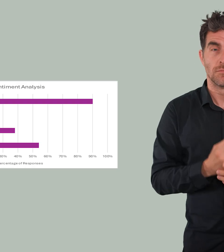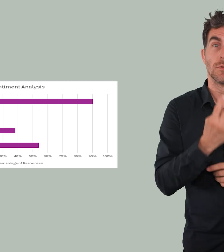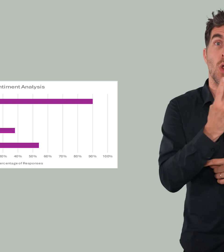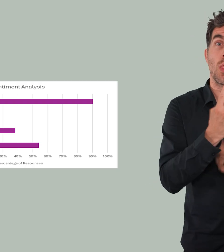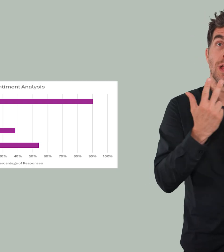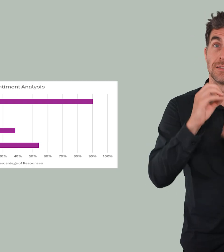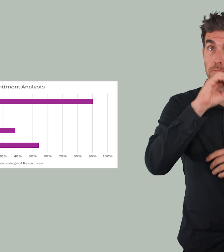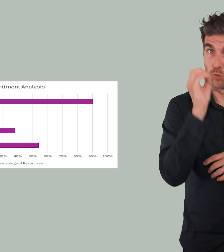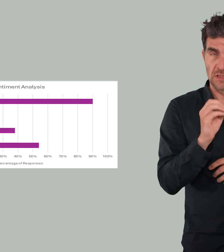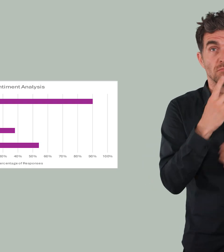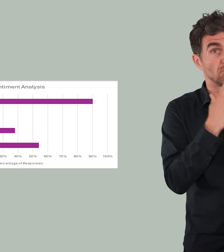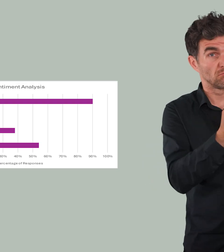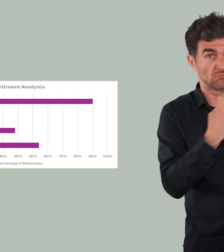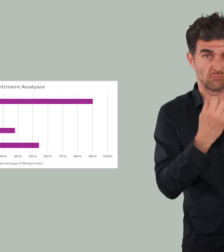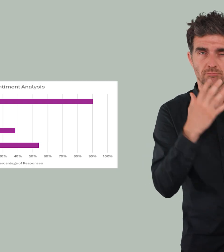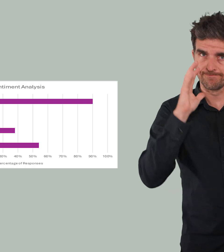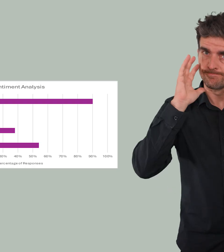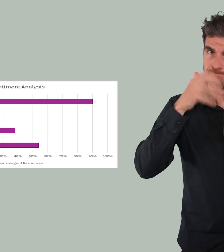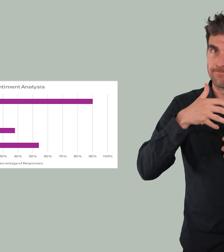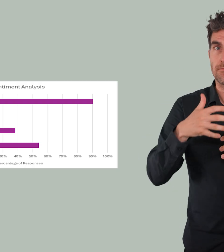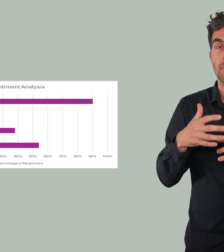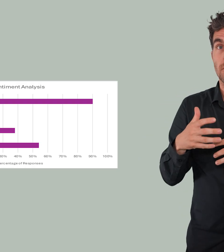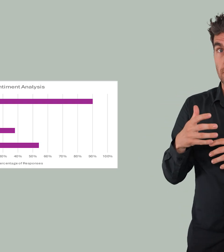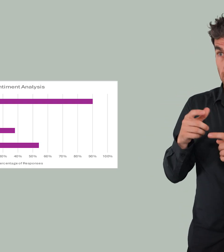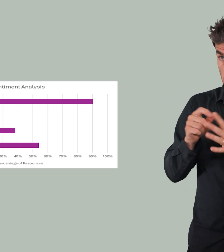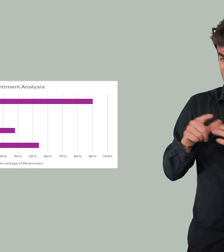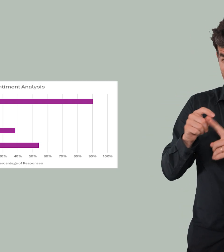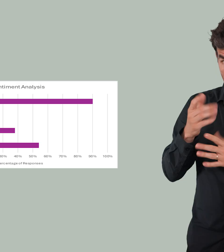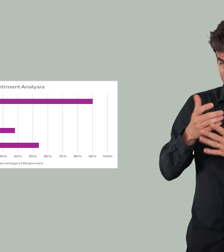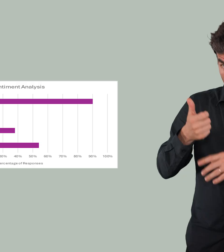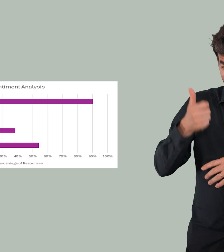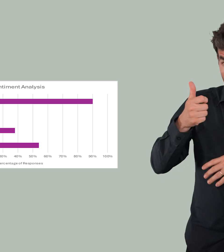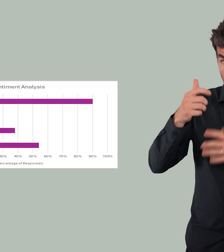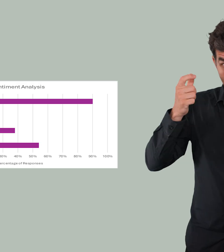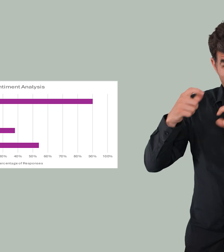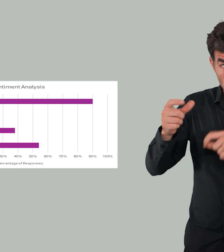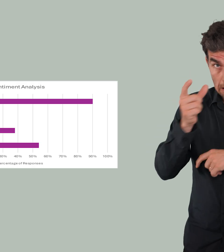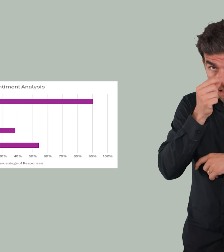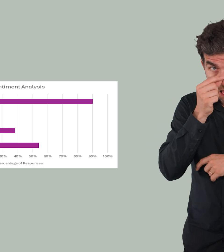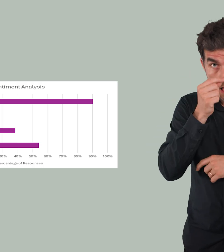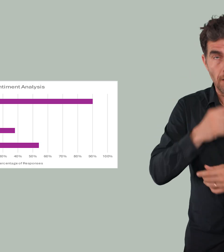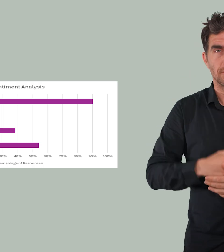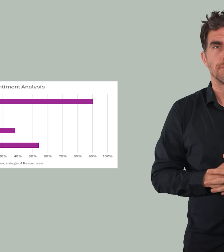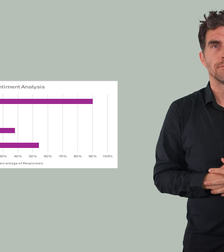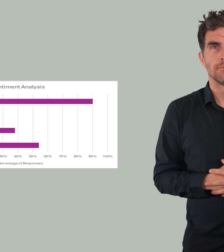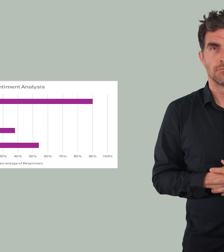Around 38% of responses raise concerns about adequacy and reliability of PIP